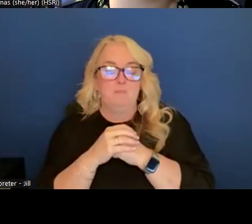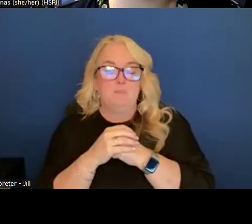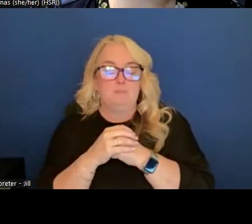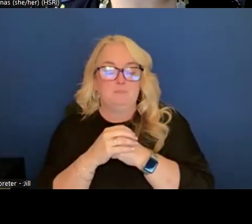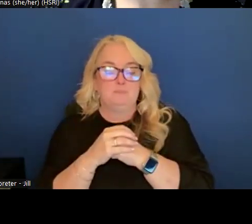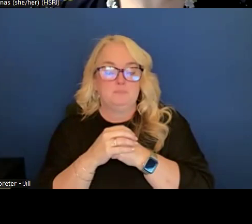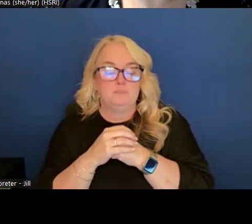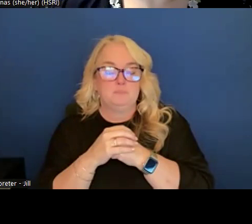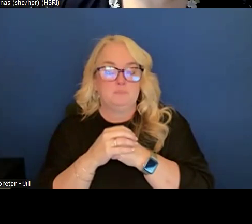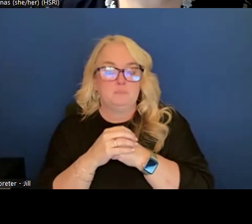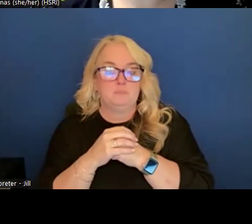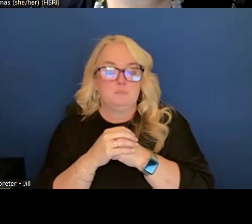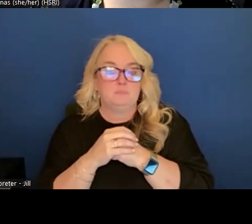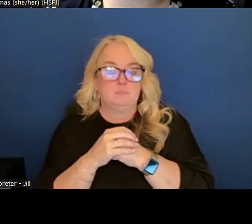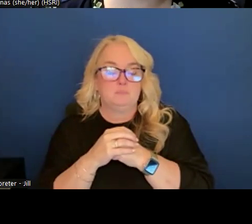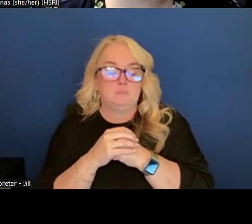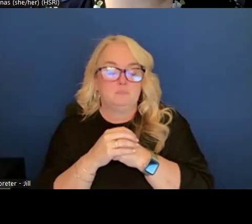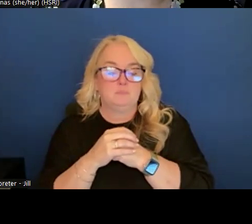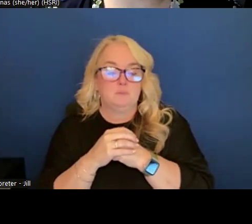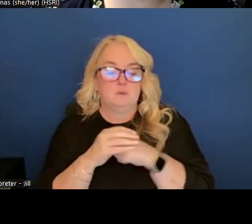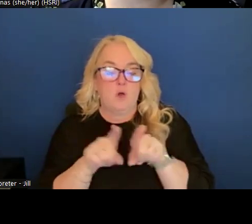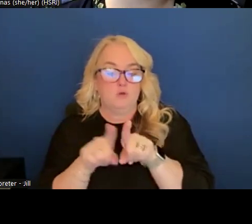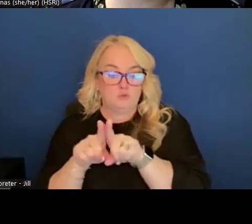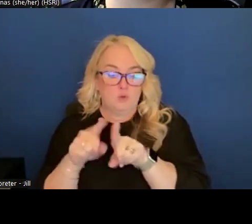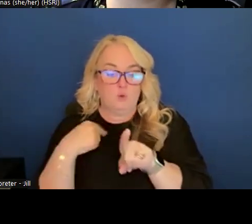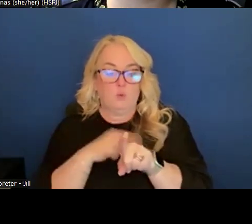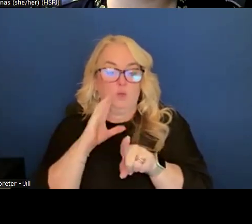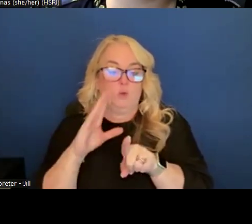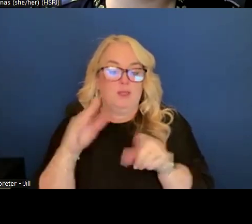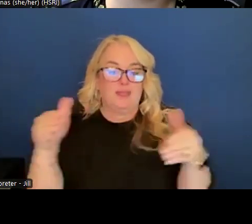we're also inviting you to begin wherever you can start. If